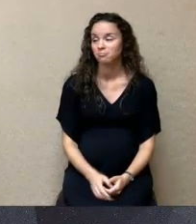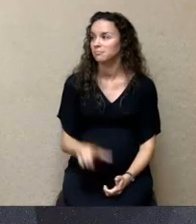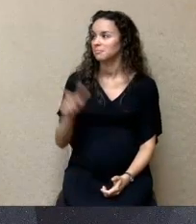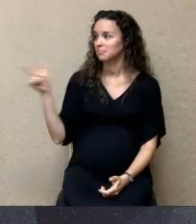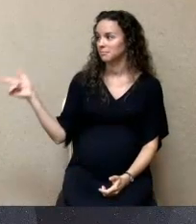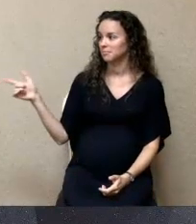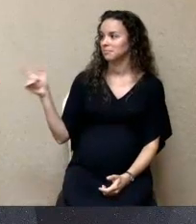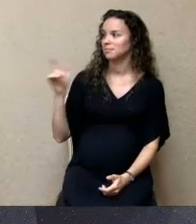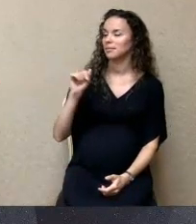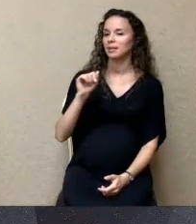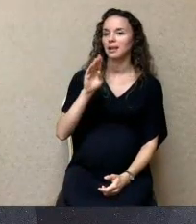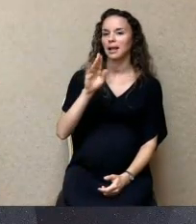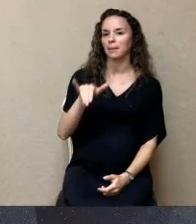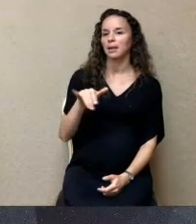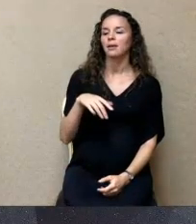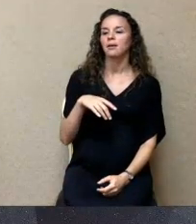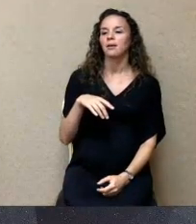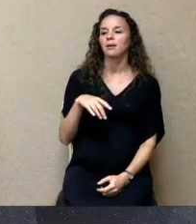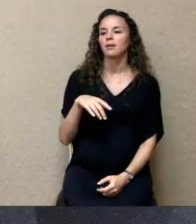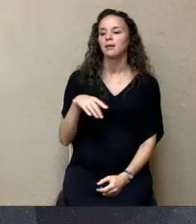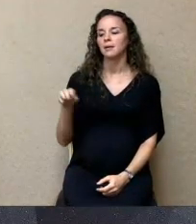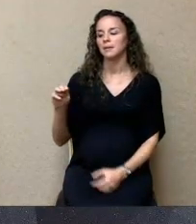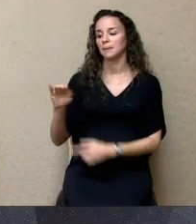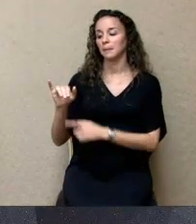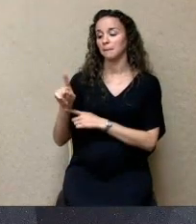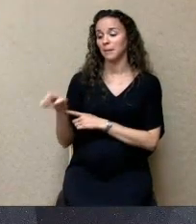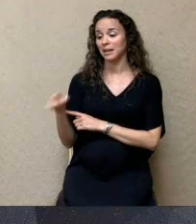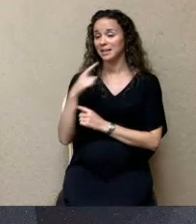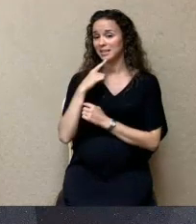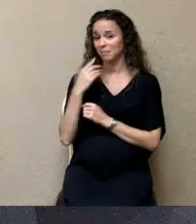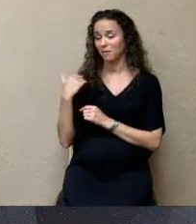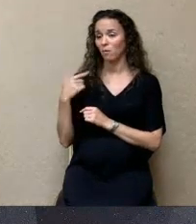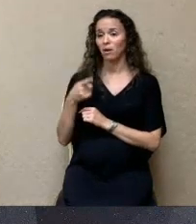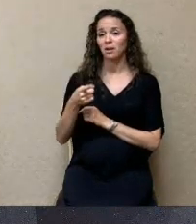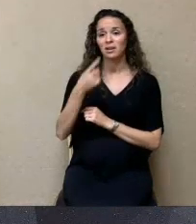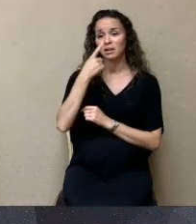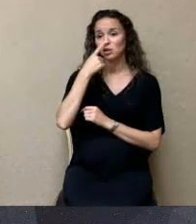The other thing I want to reiterate is Mike said earlier he's happy to have people take a look at his device.